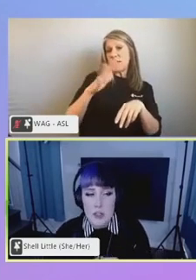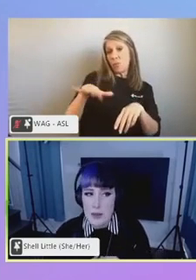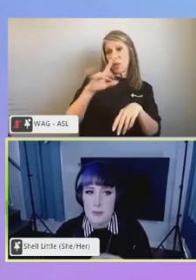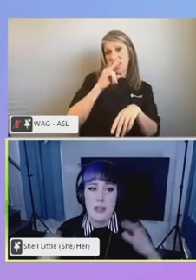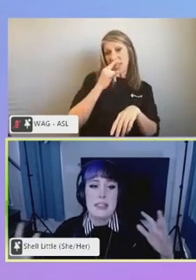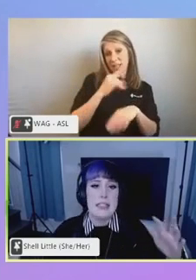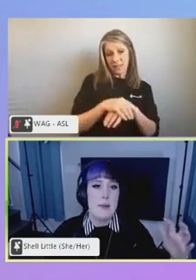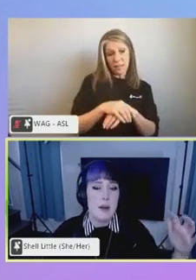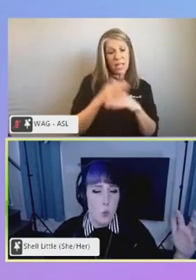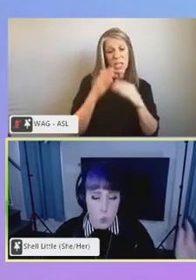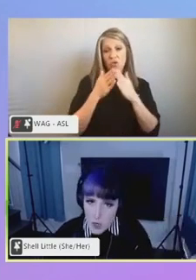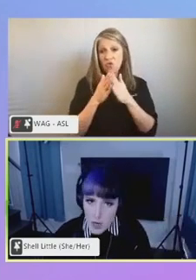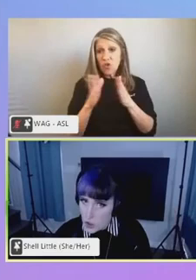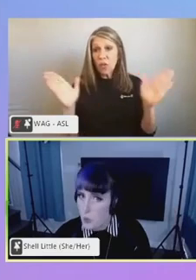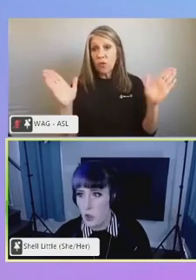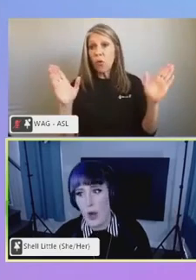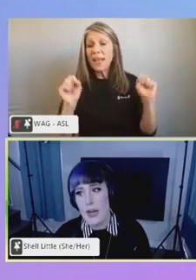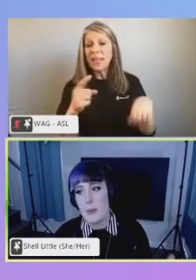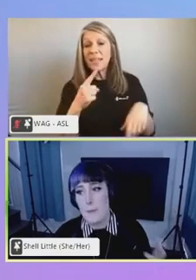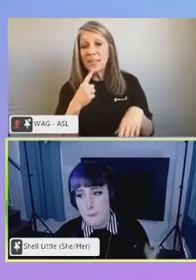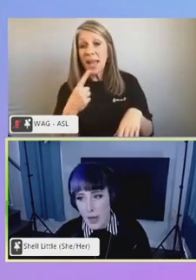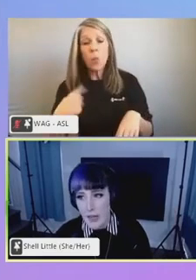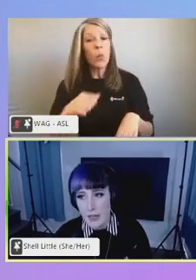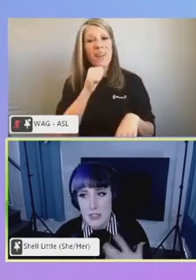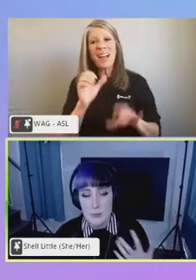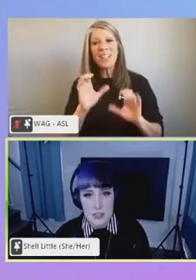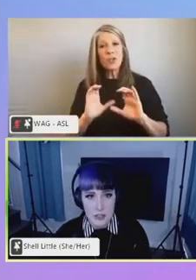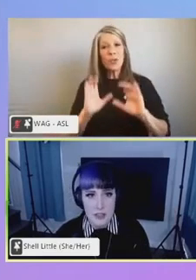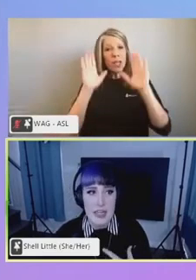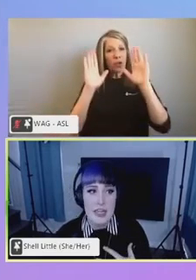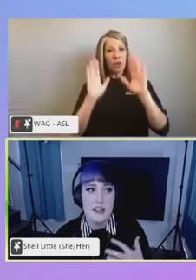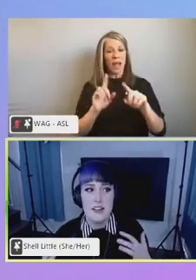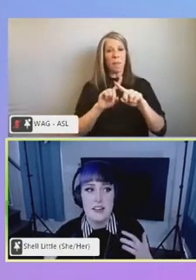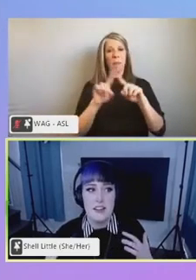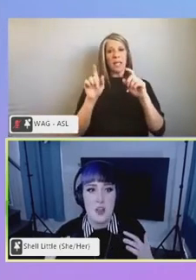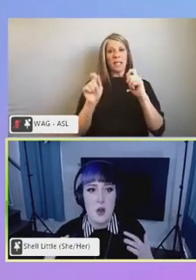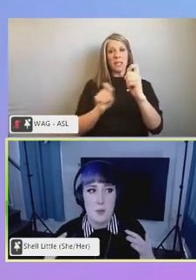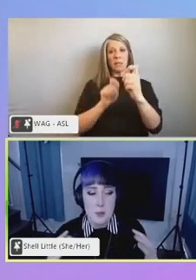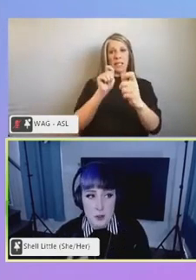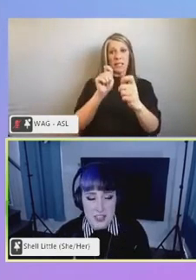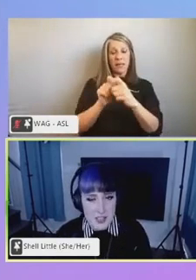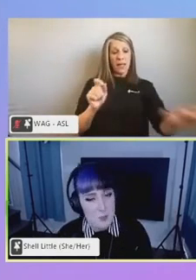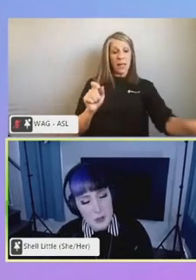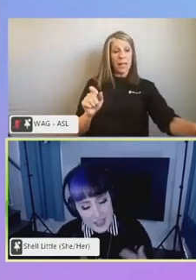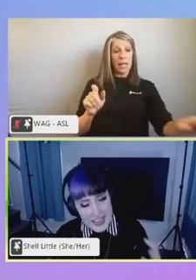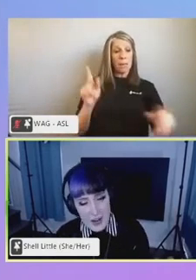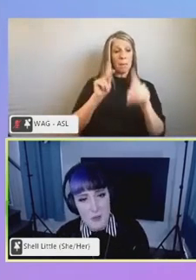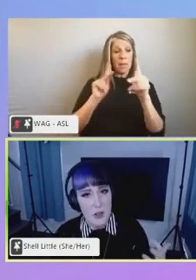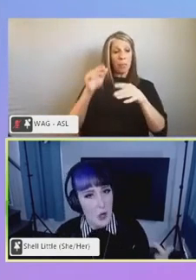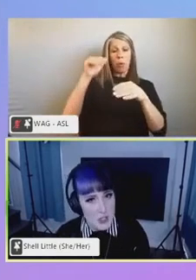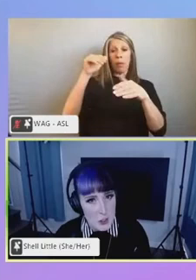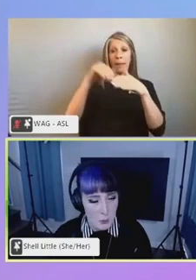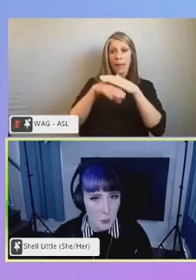primary care for anxiety and depression increased 13% among kids. So in general, I can just make them like it